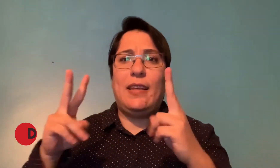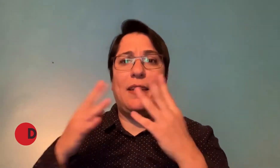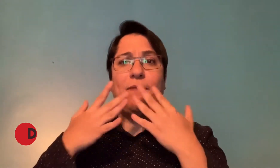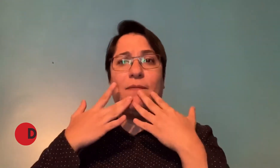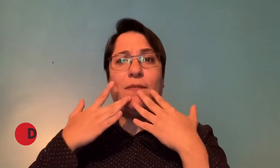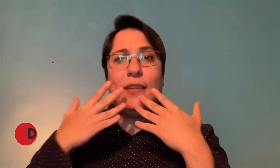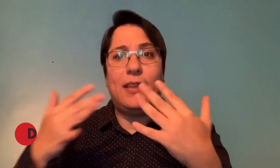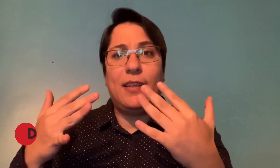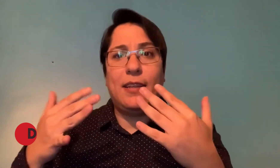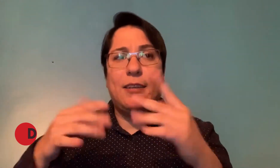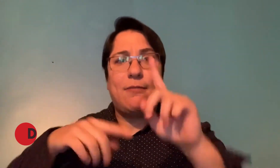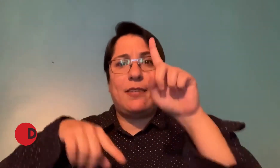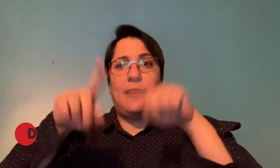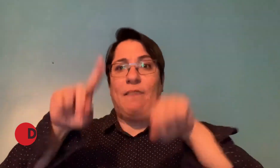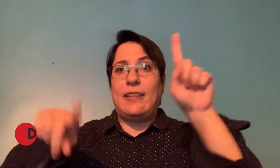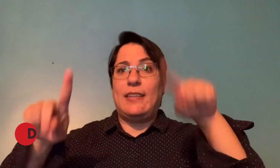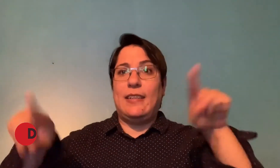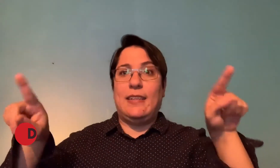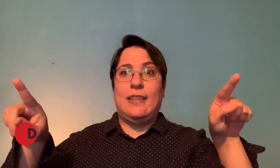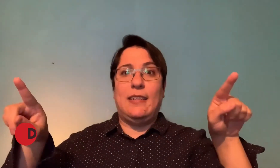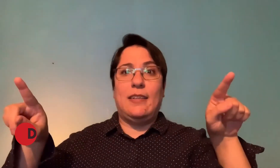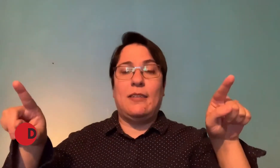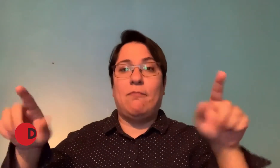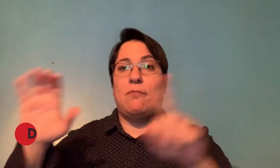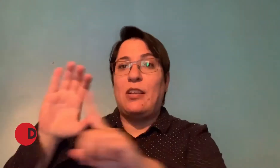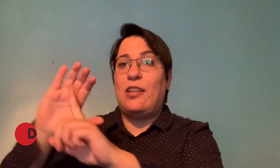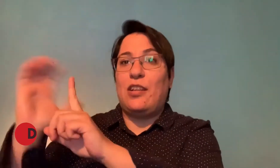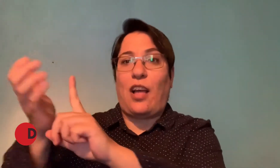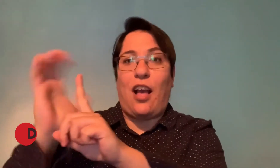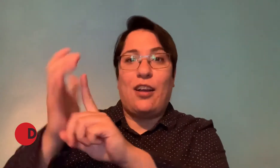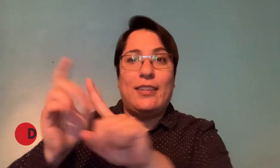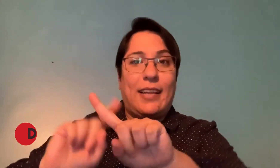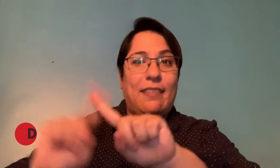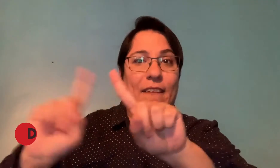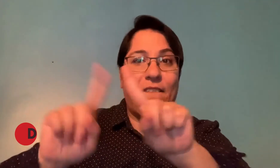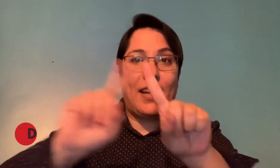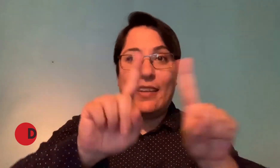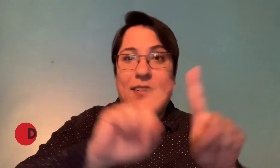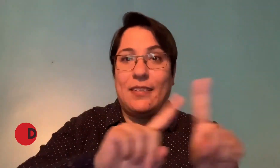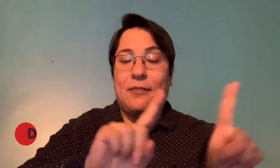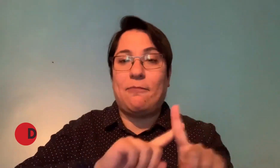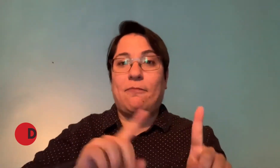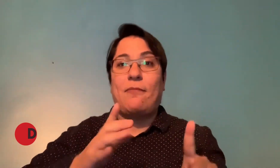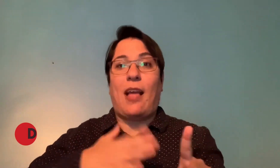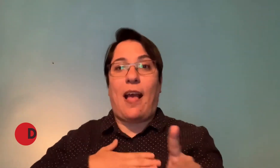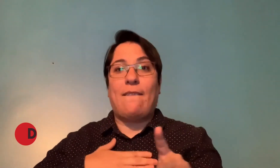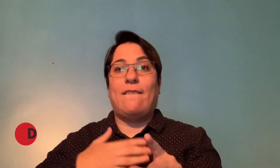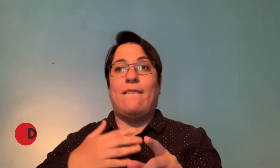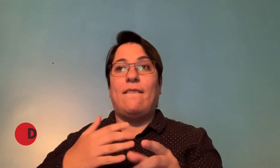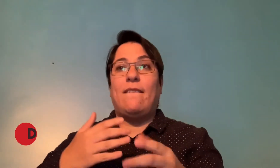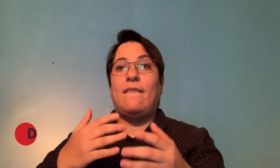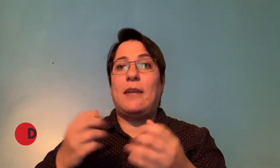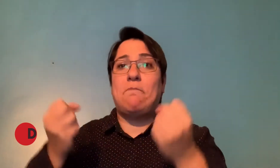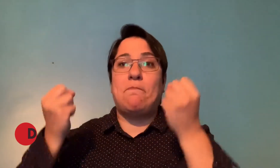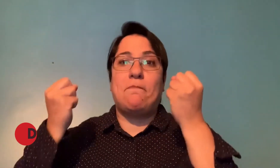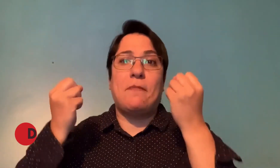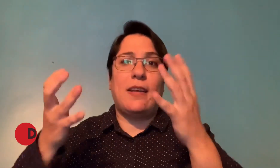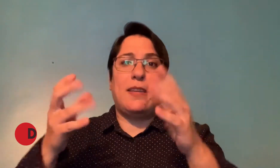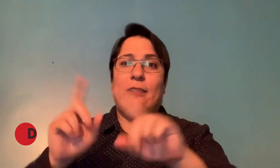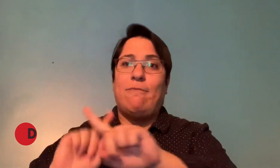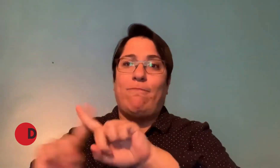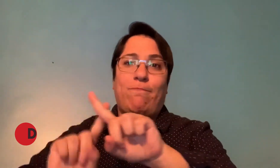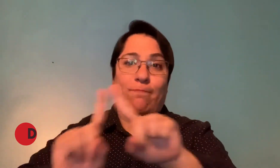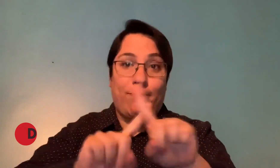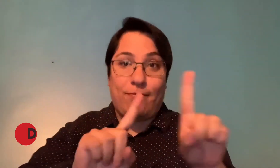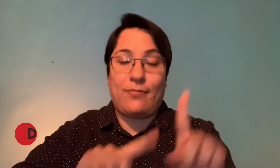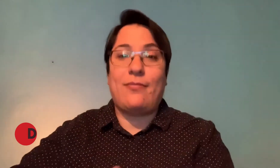is friendly and diverse, with different cultures.